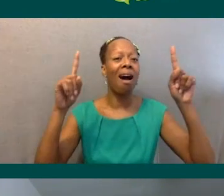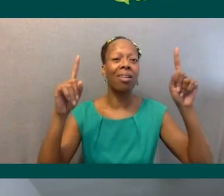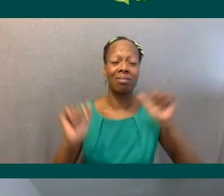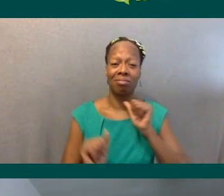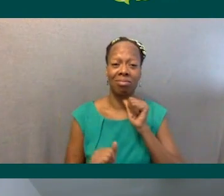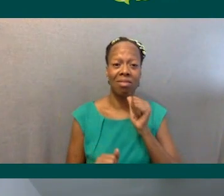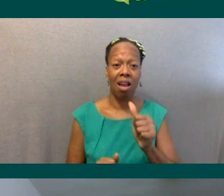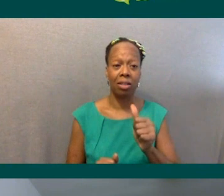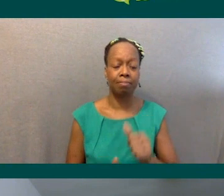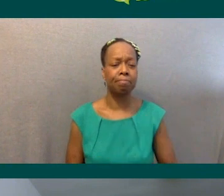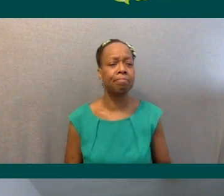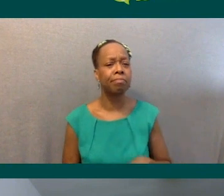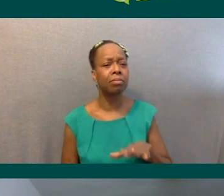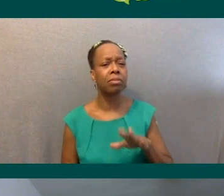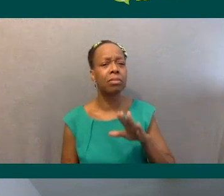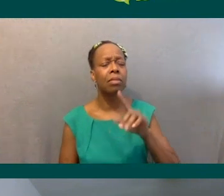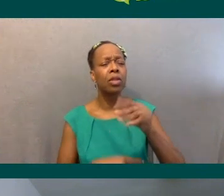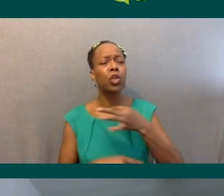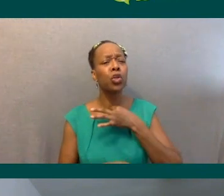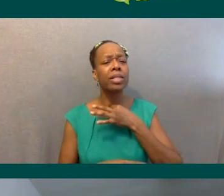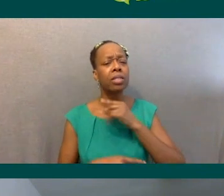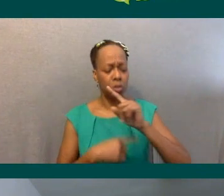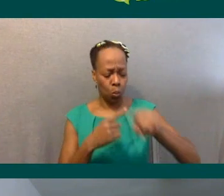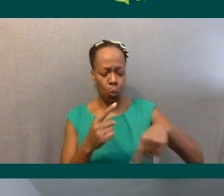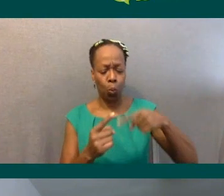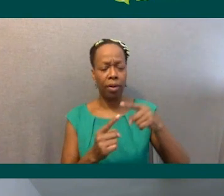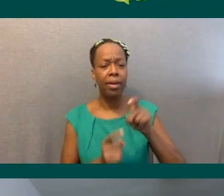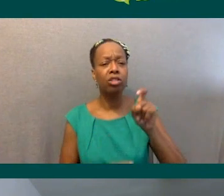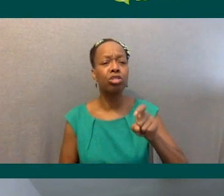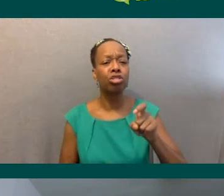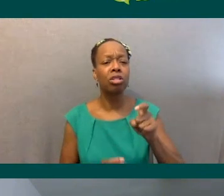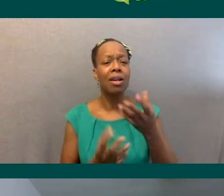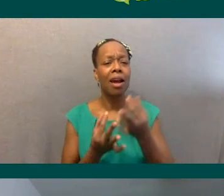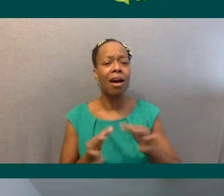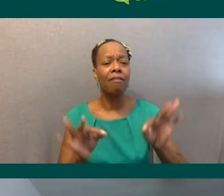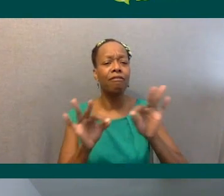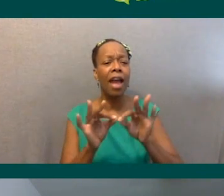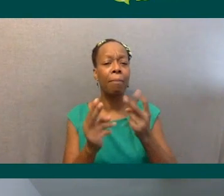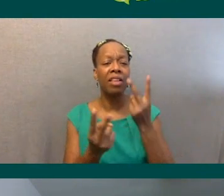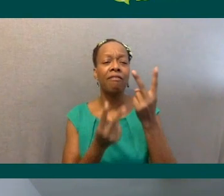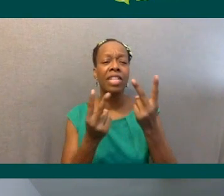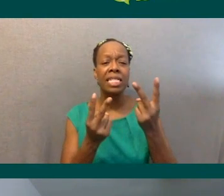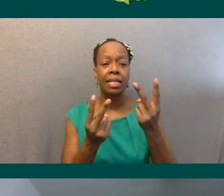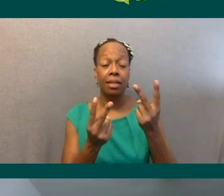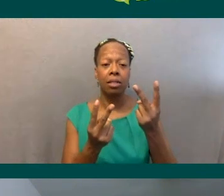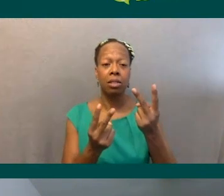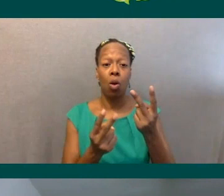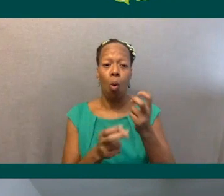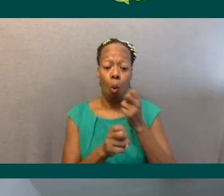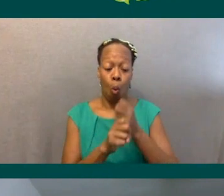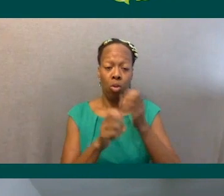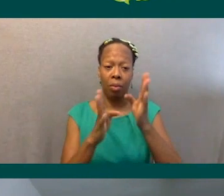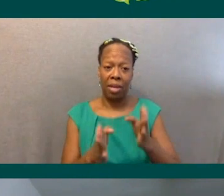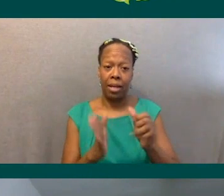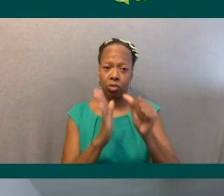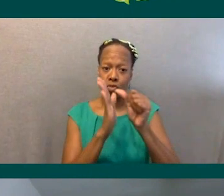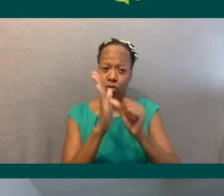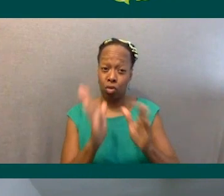And when should a family see an orthopedic surgeon? Again, is this something that you do really early on?